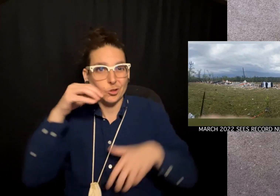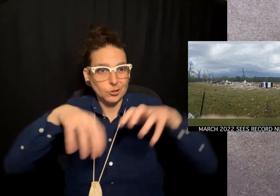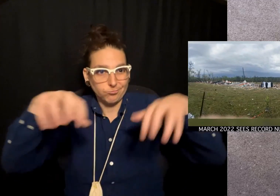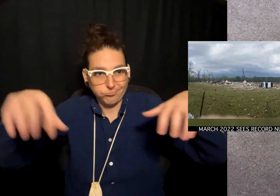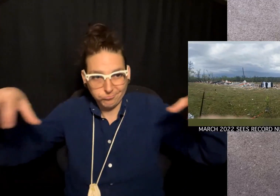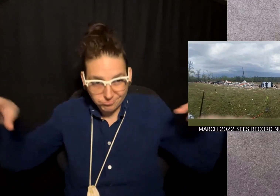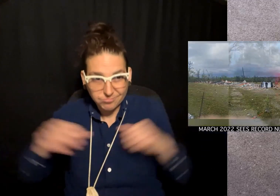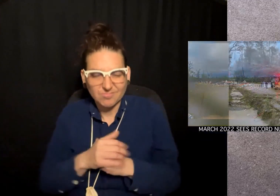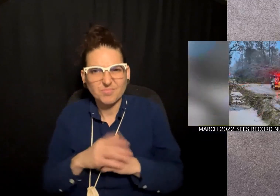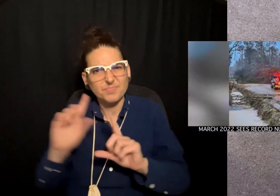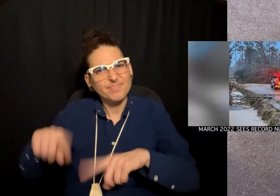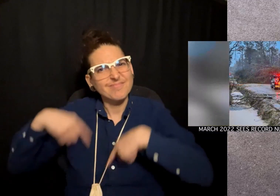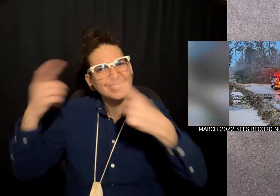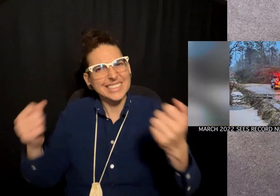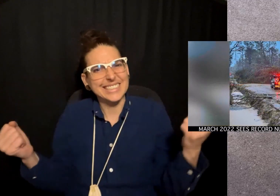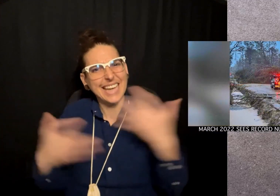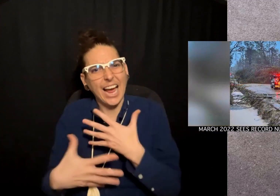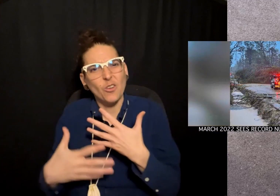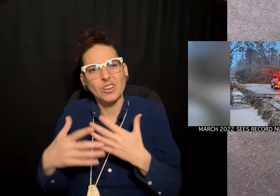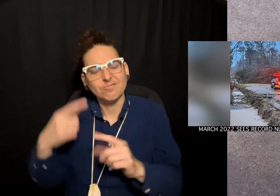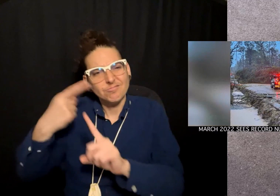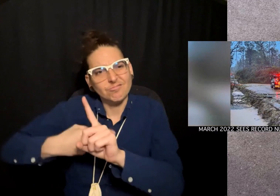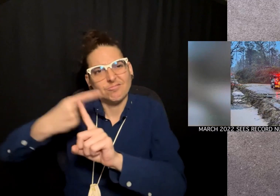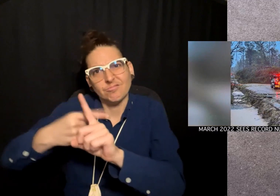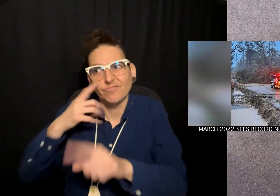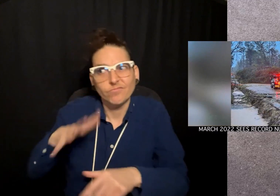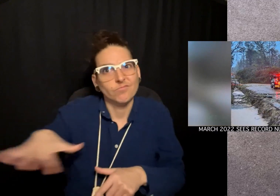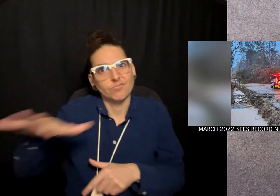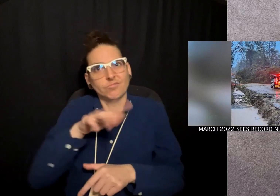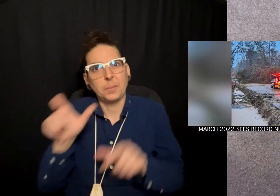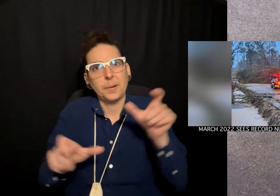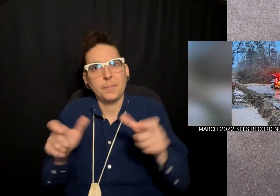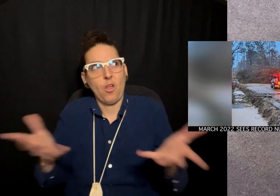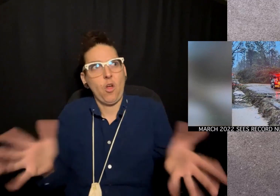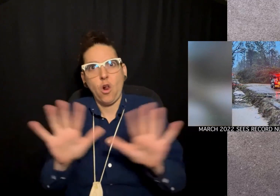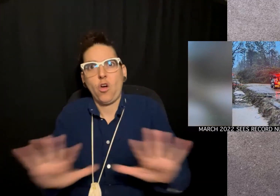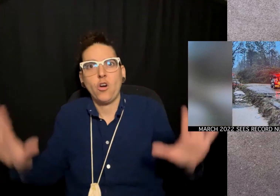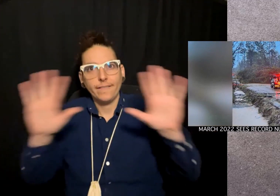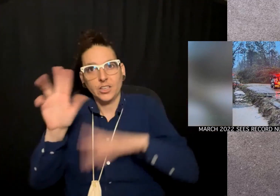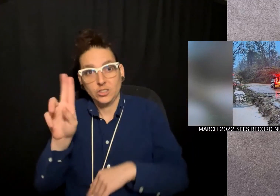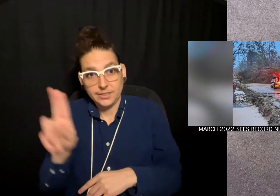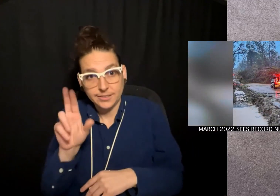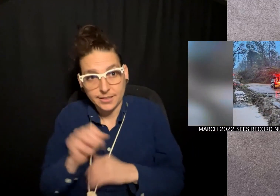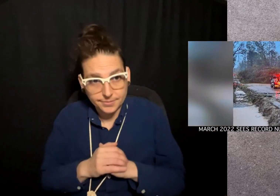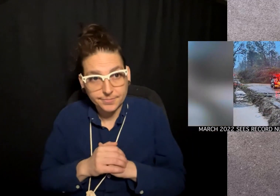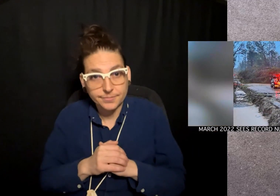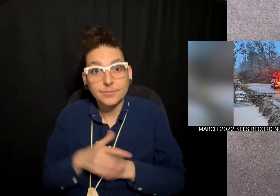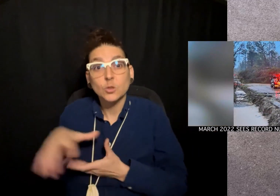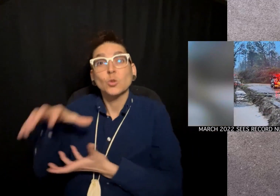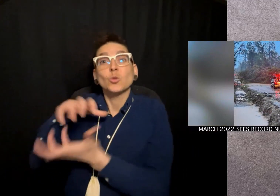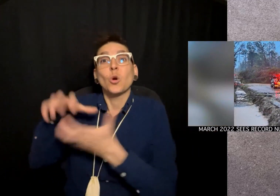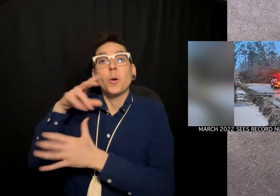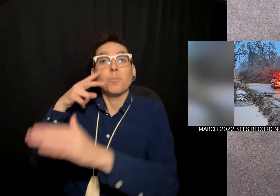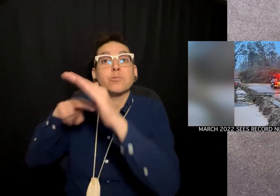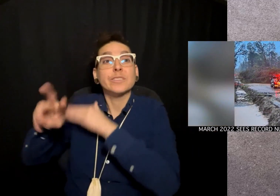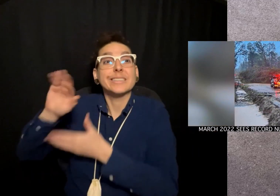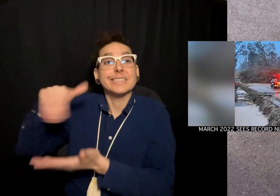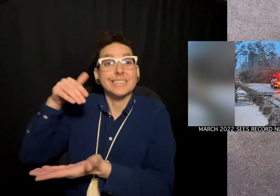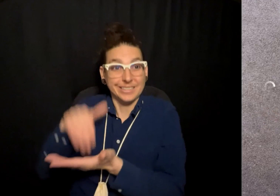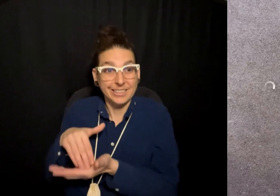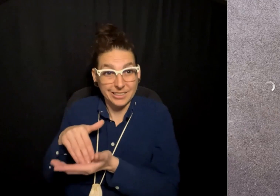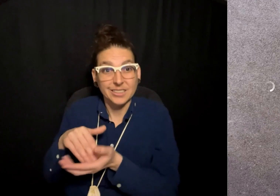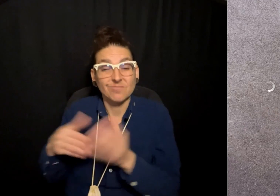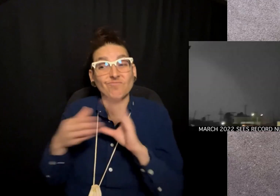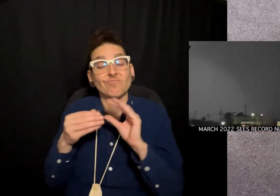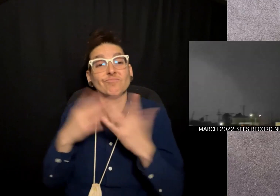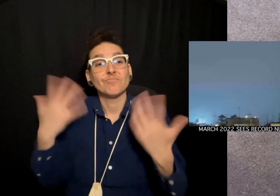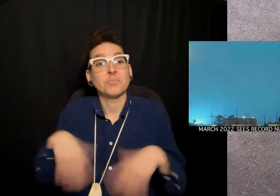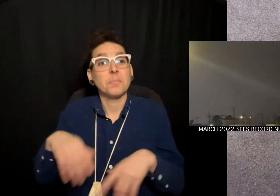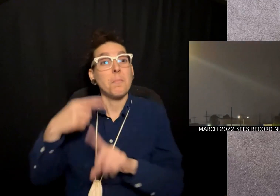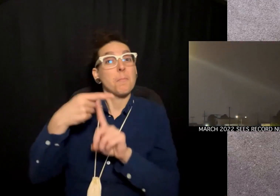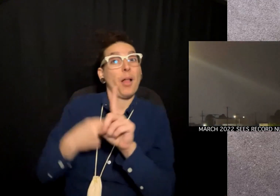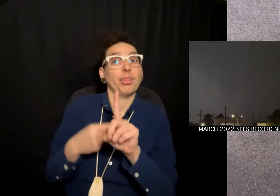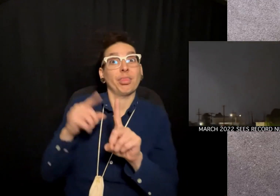multiple homes it's been a scary month for people around the country the storm prediction